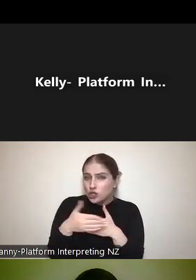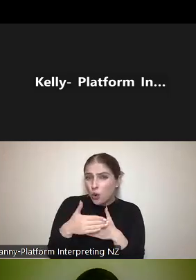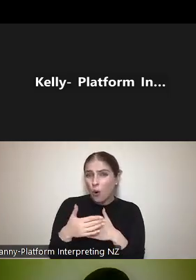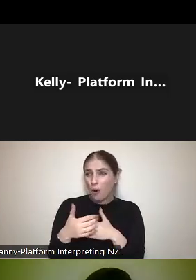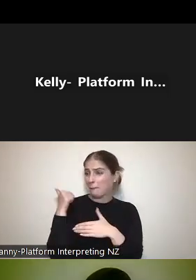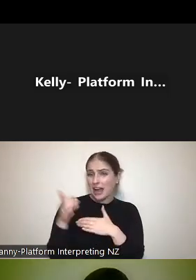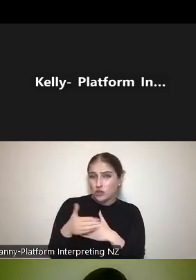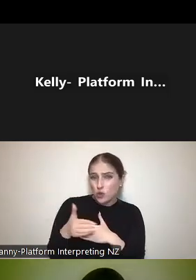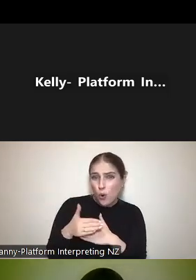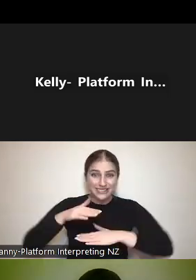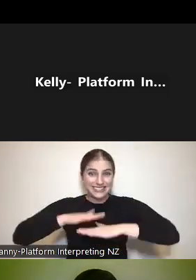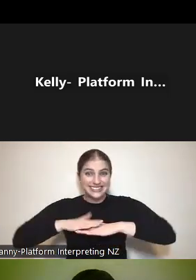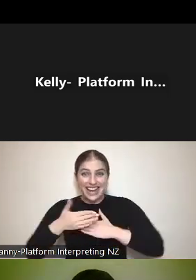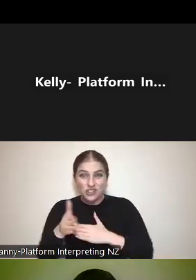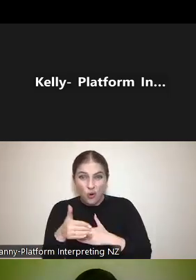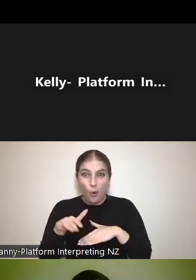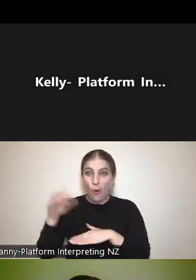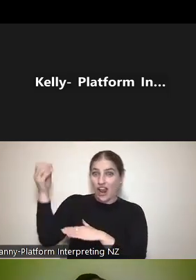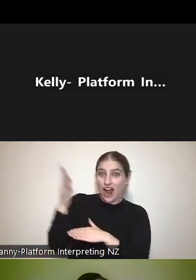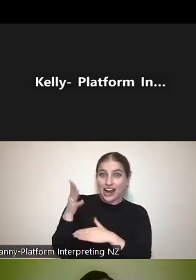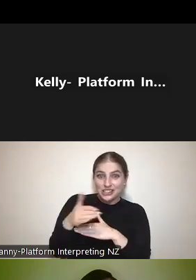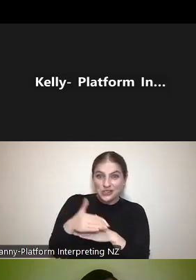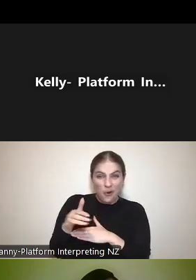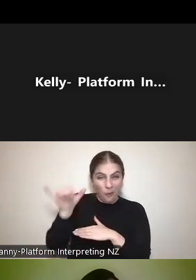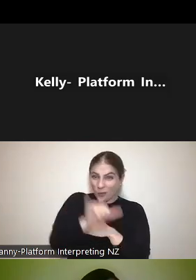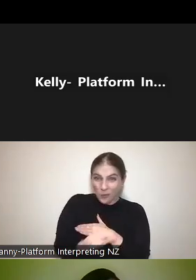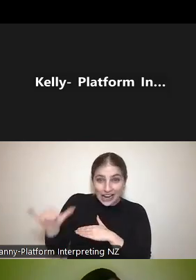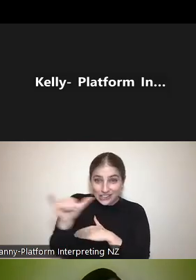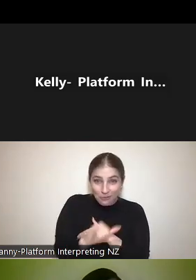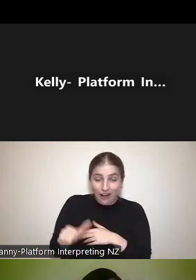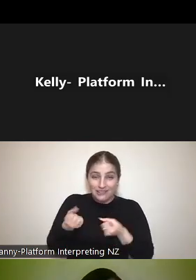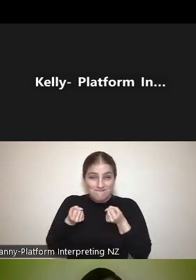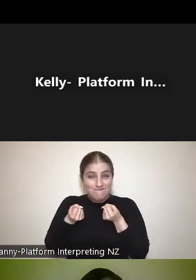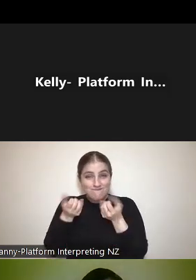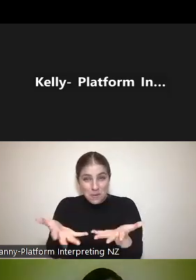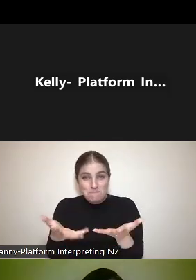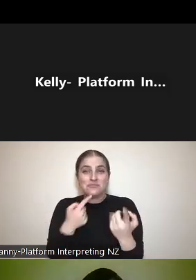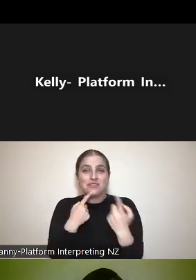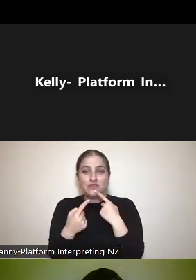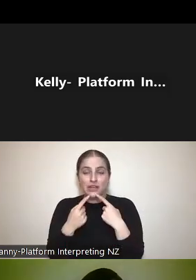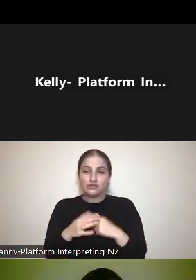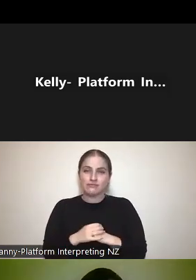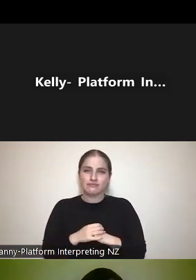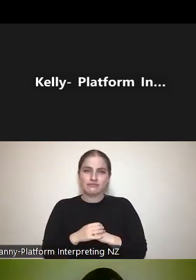or the loading door. So whichever door people need, all that info. Getting around the venue.